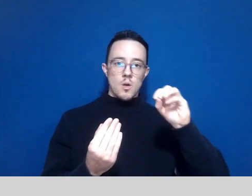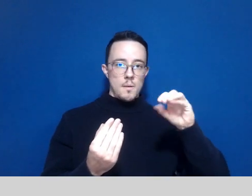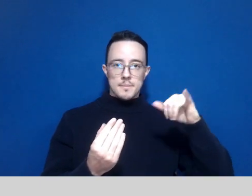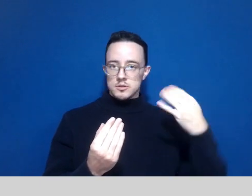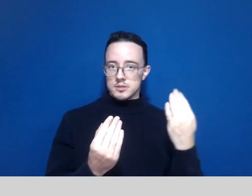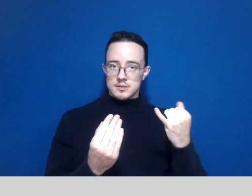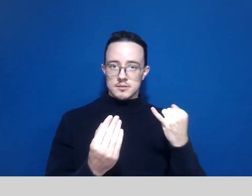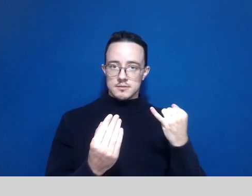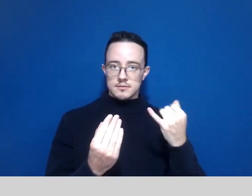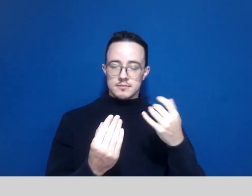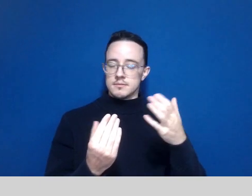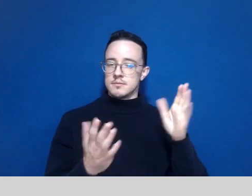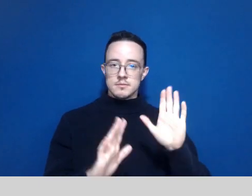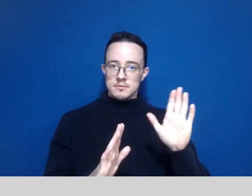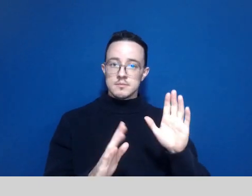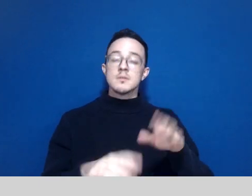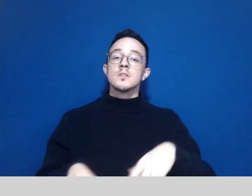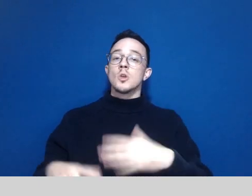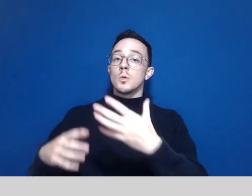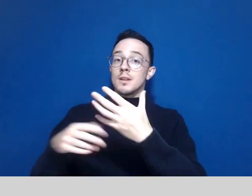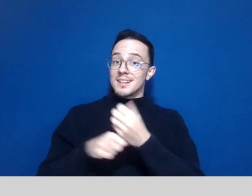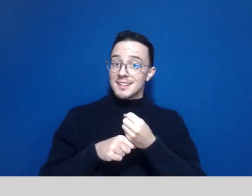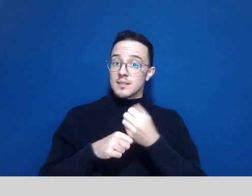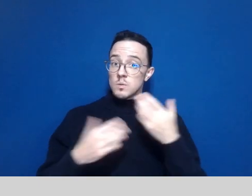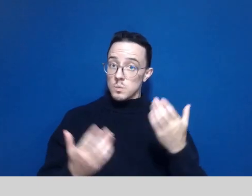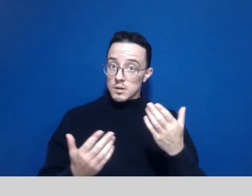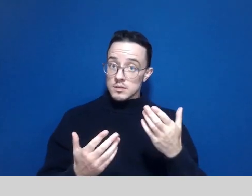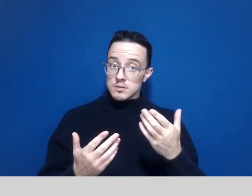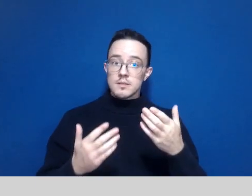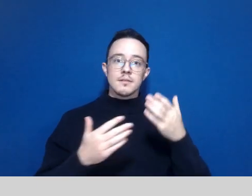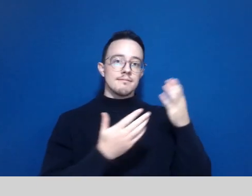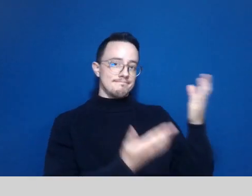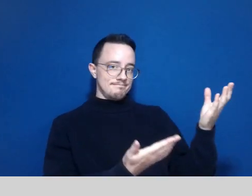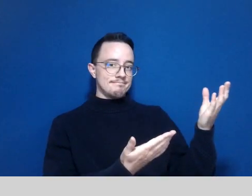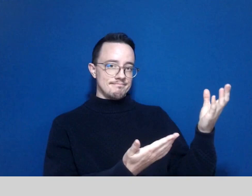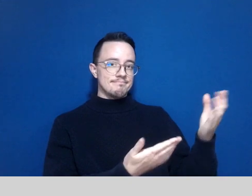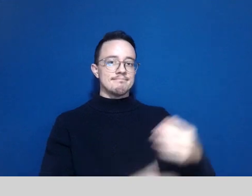The actual object that you get from Amazon S3, this,